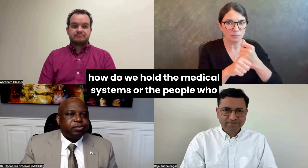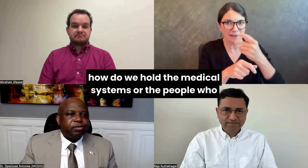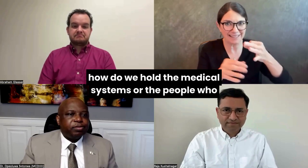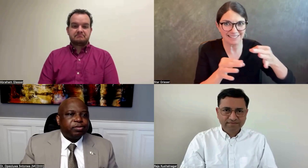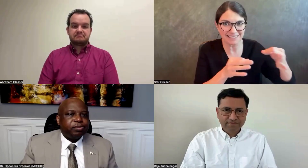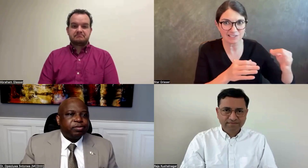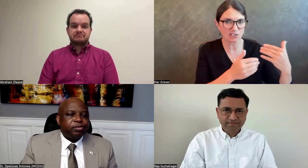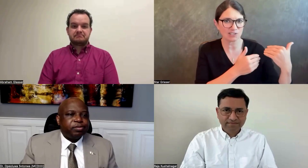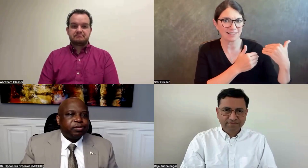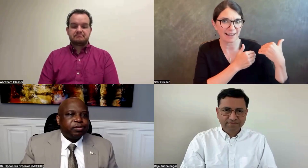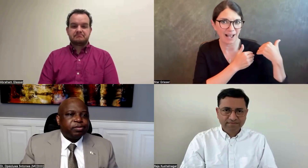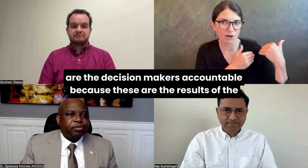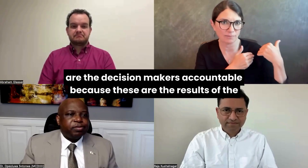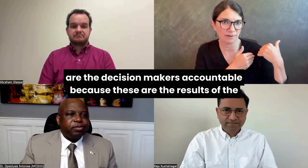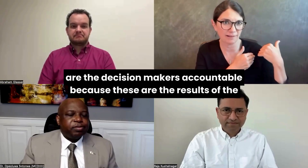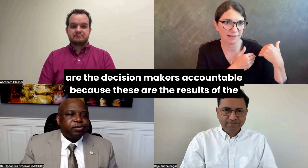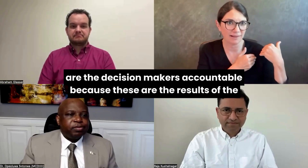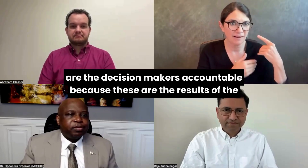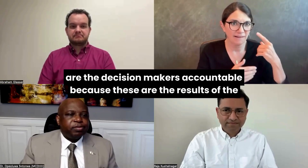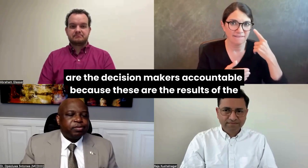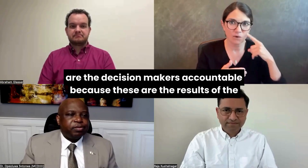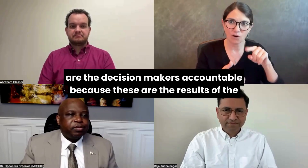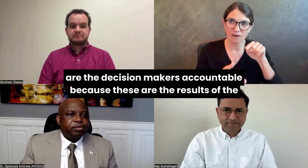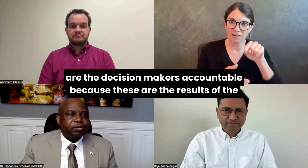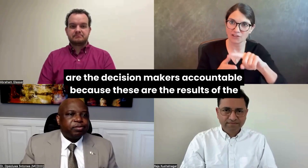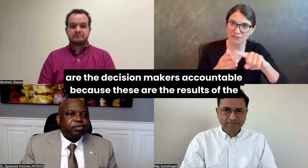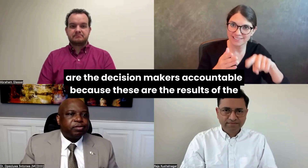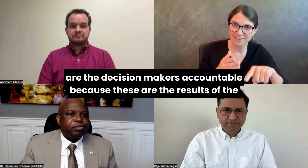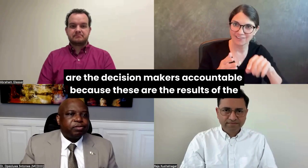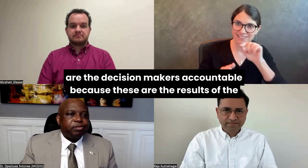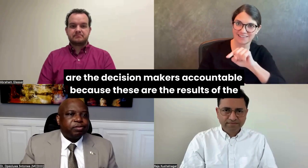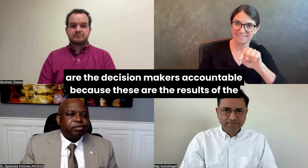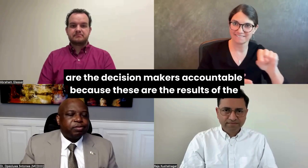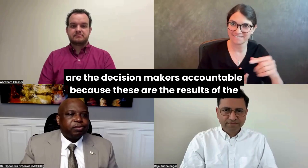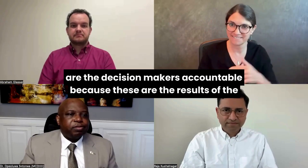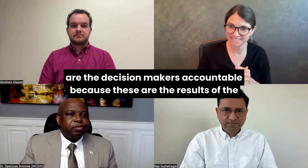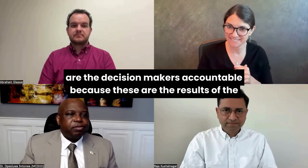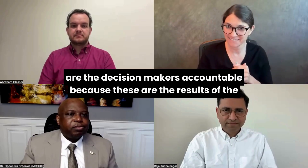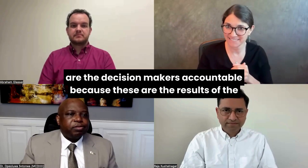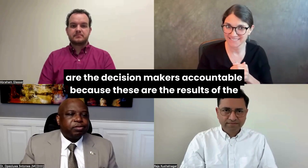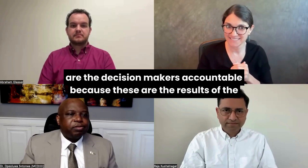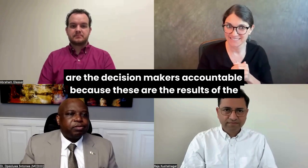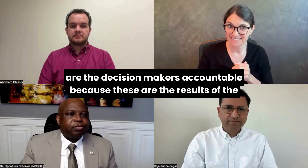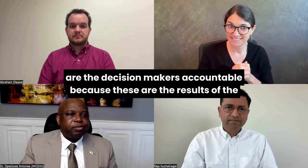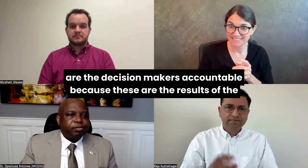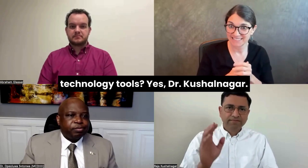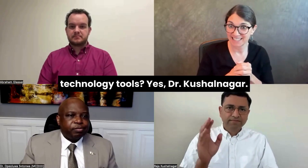are the decision makers accountable because these are the results of the technology tools? Yes, Dr. Kushalnagar.